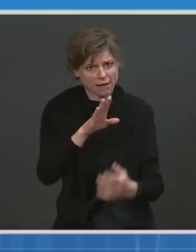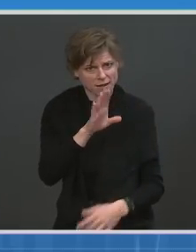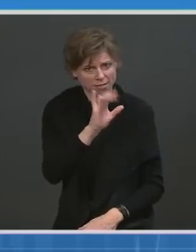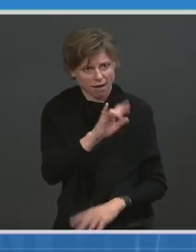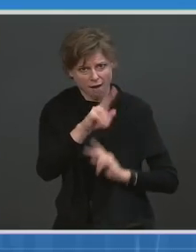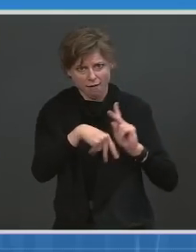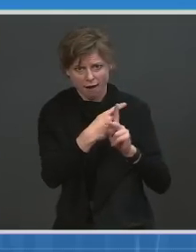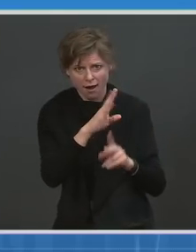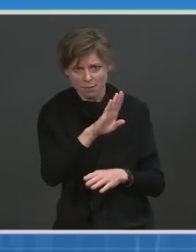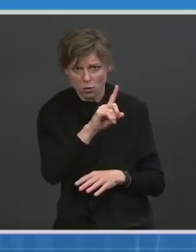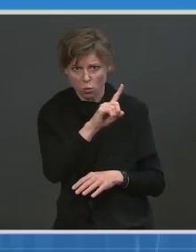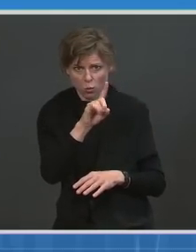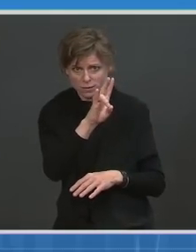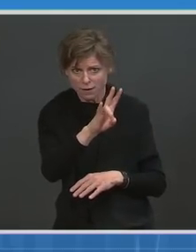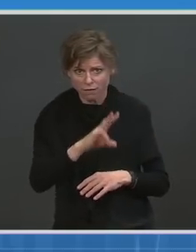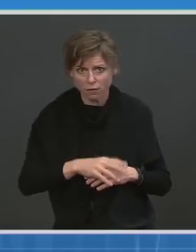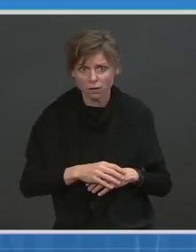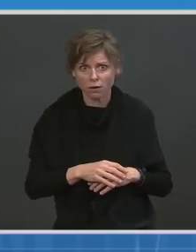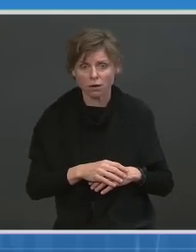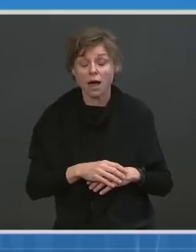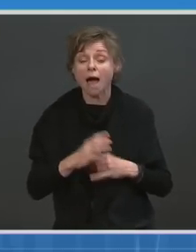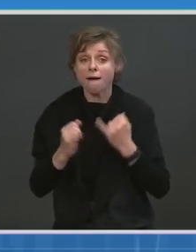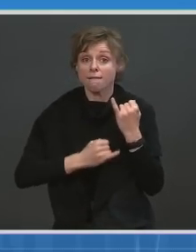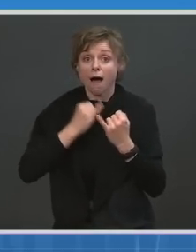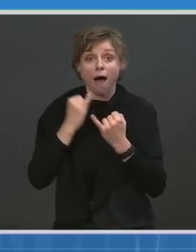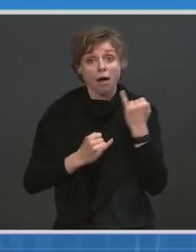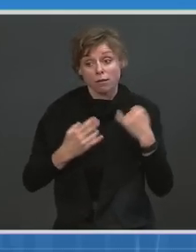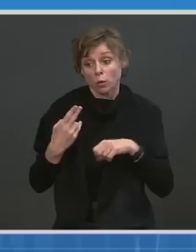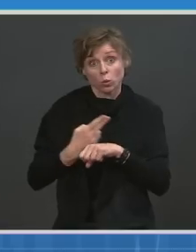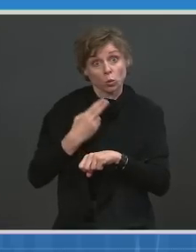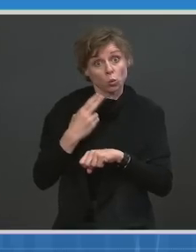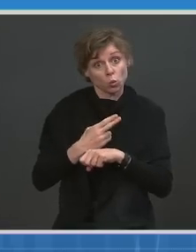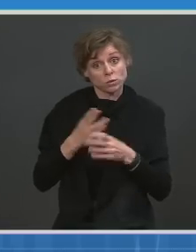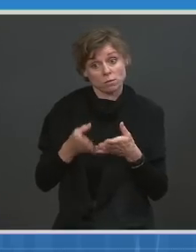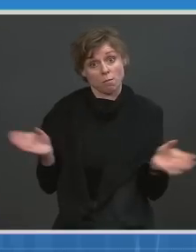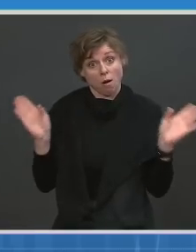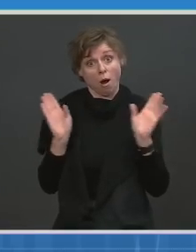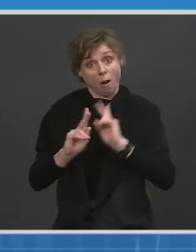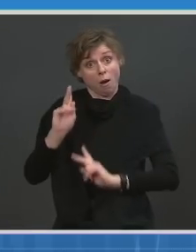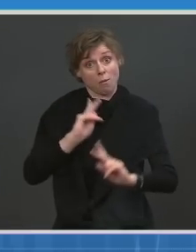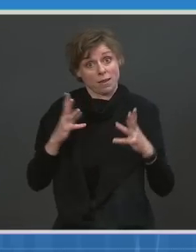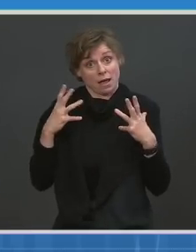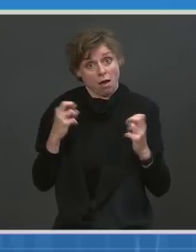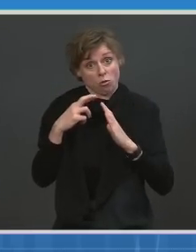and finally, to implement the public health measures that we talk about all the time